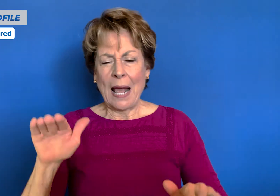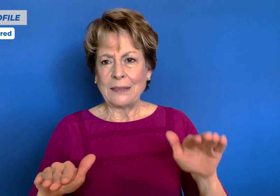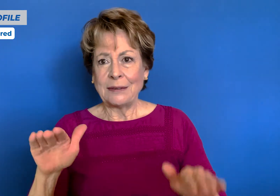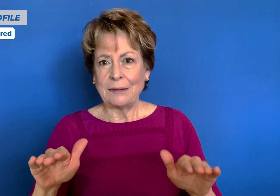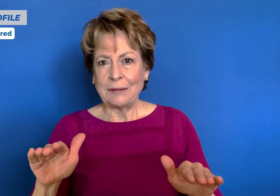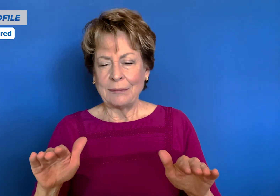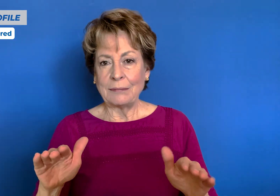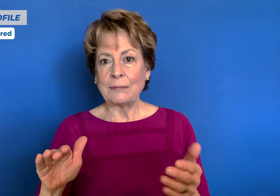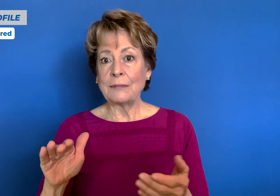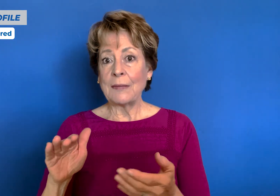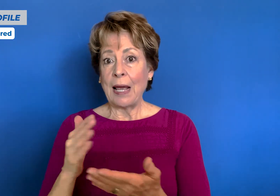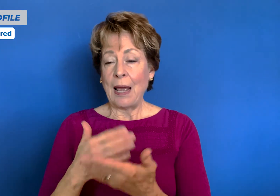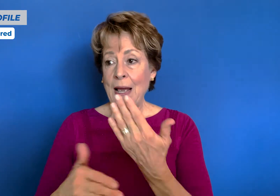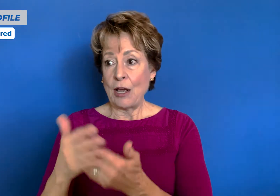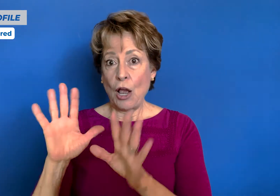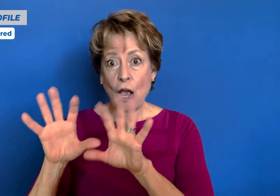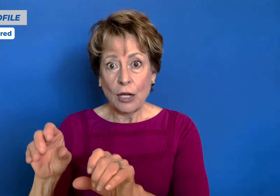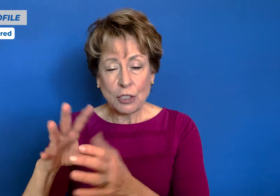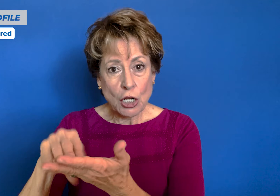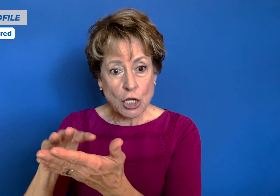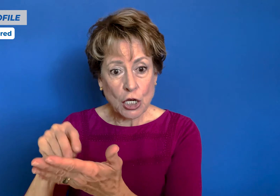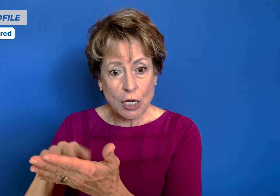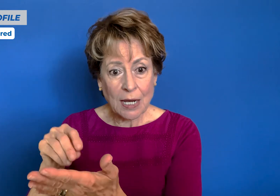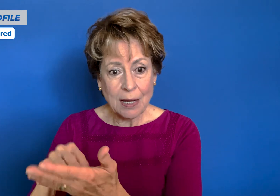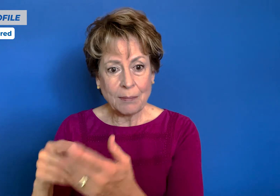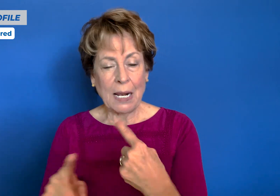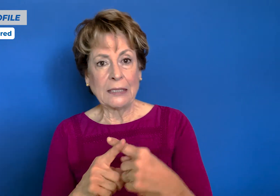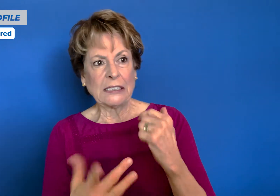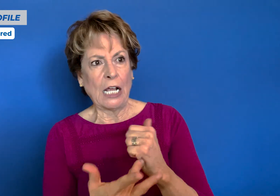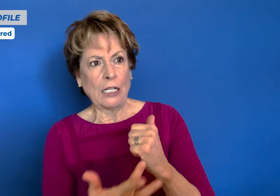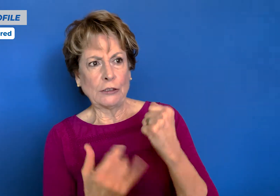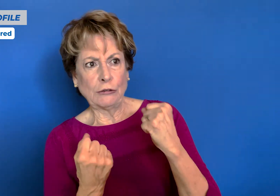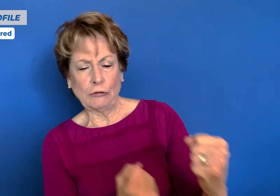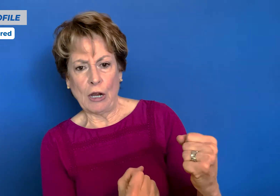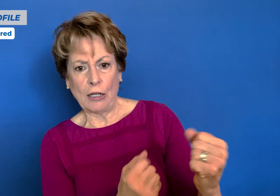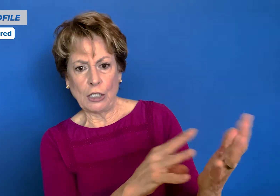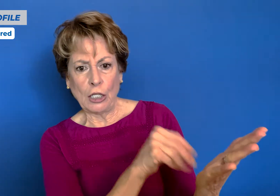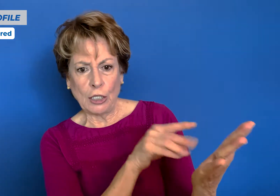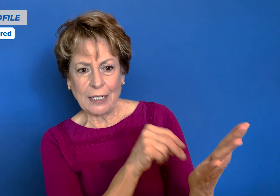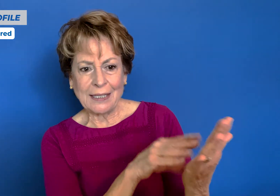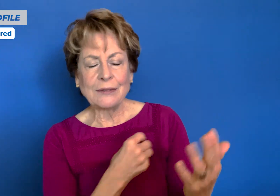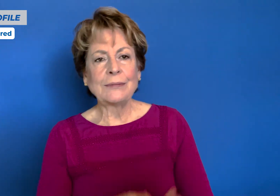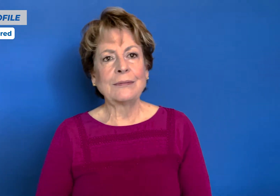Balance hands-on and technology-based learning.